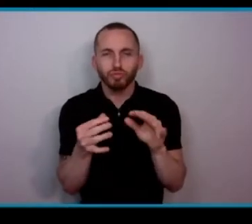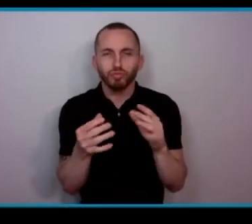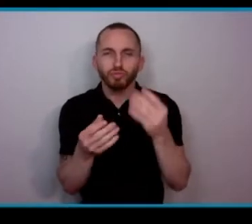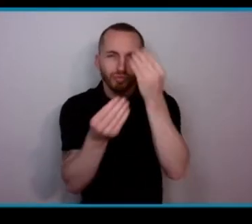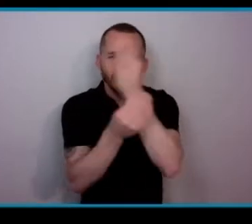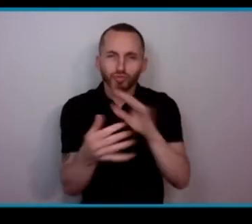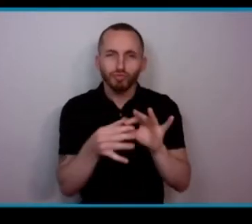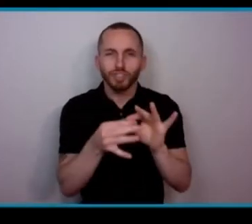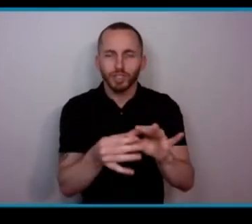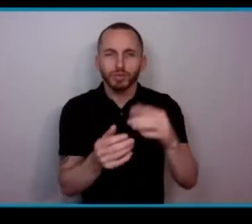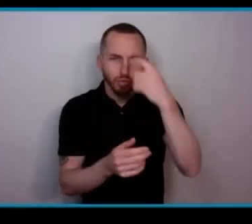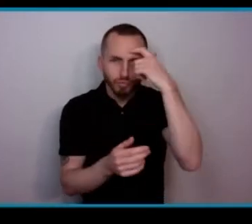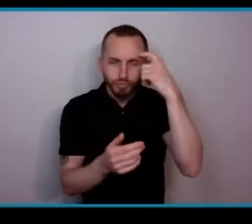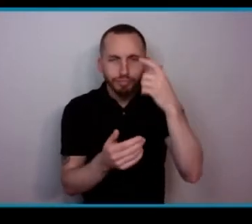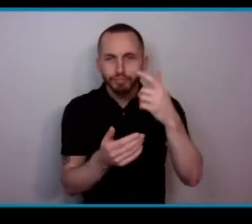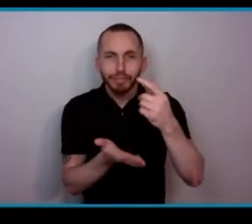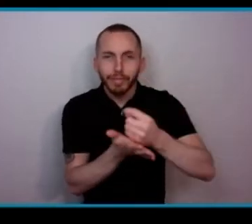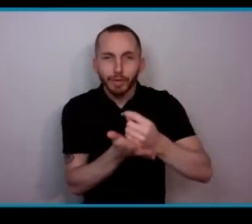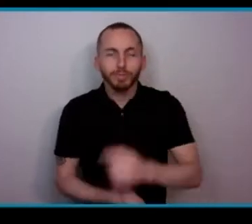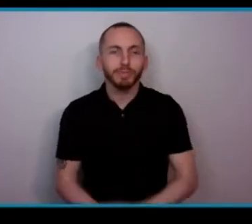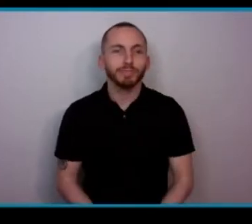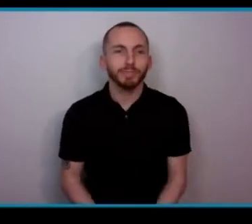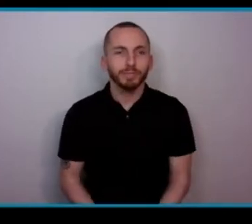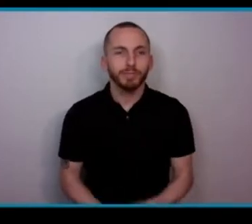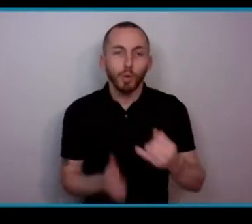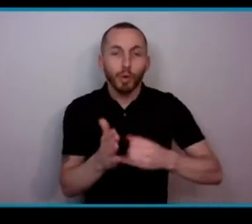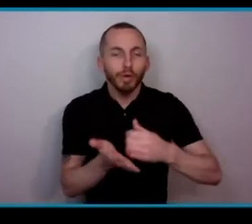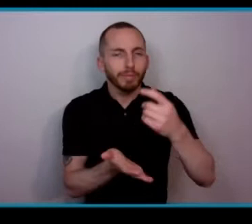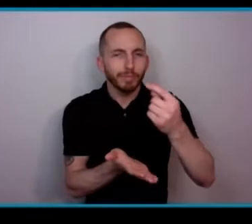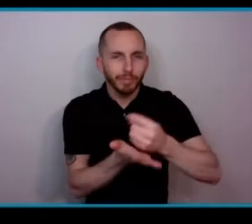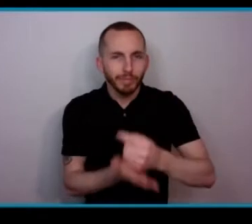It may be surprising, but even within the arts there are many precedents for this type